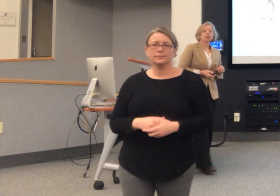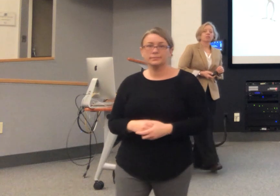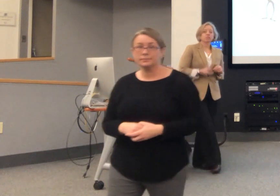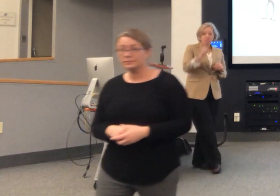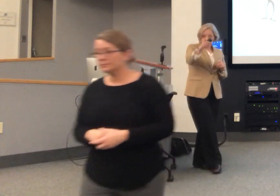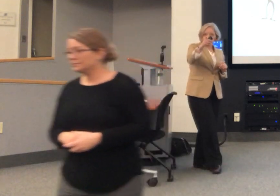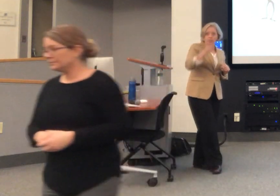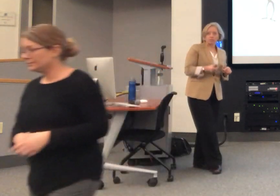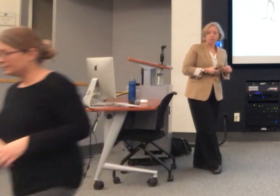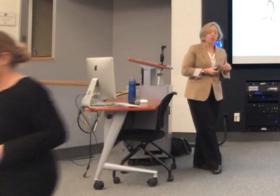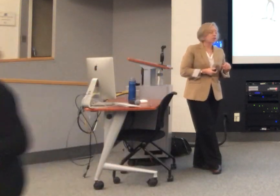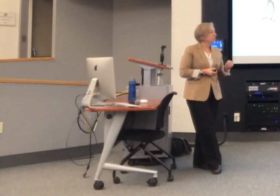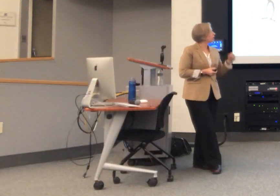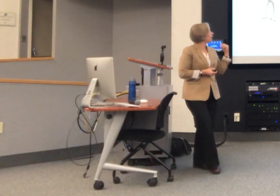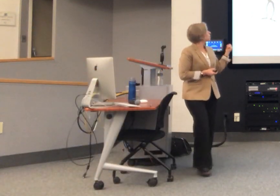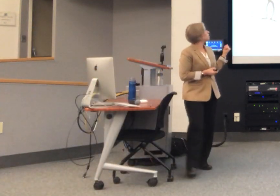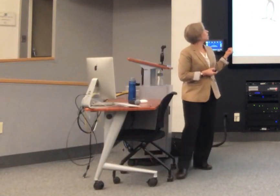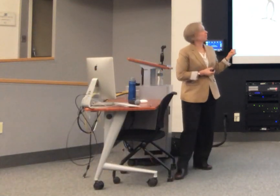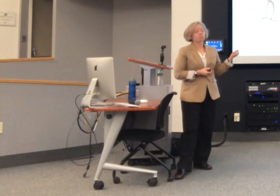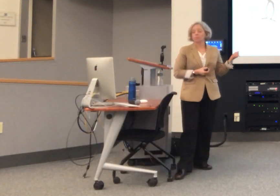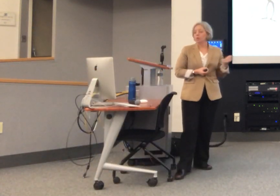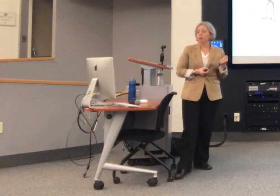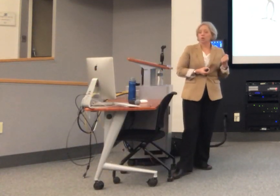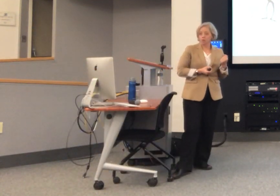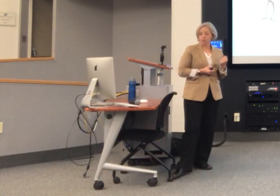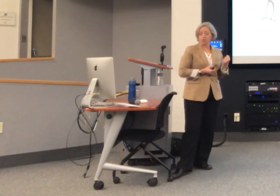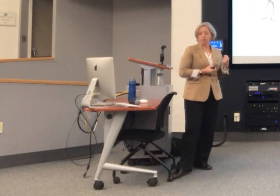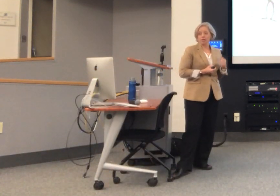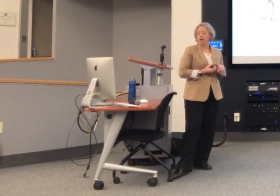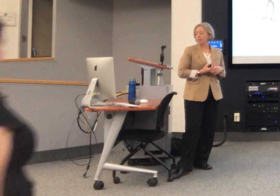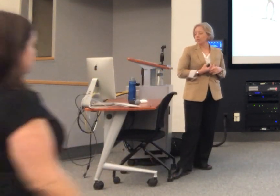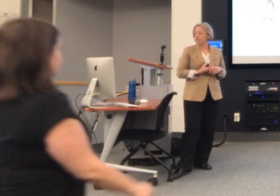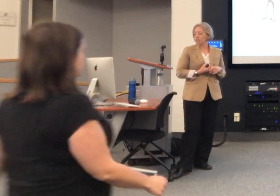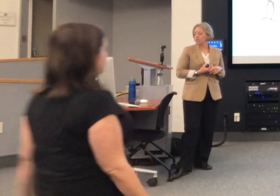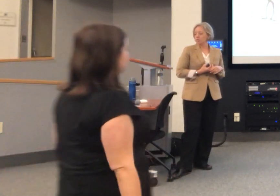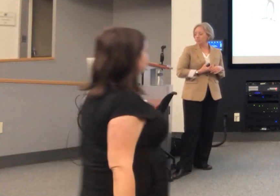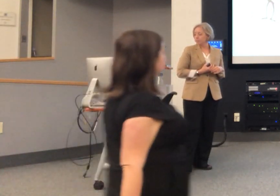Okay, so this relates to your question. How does ownership of copyright change?